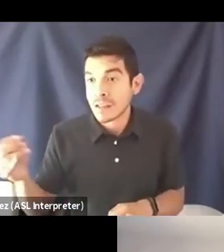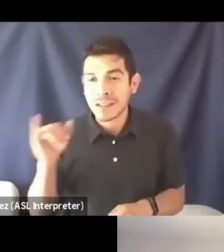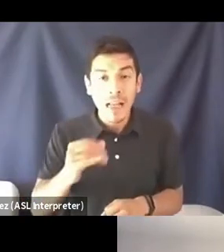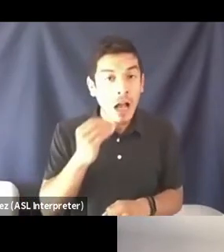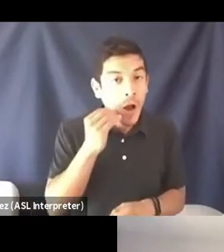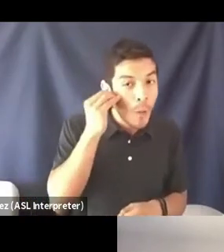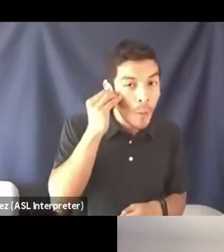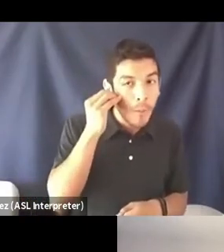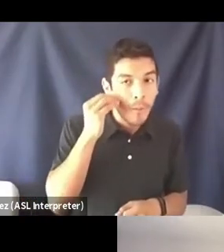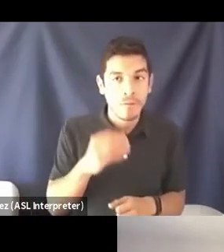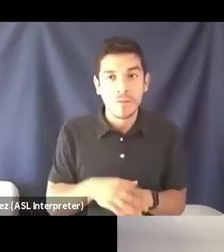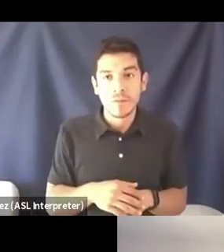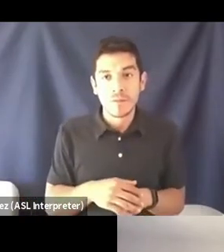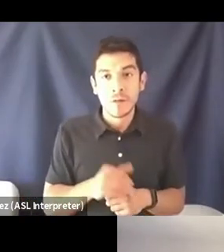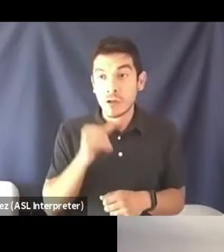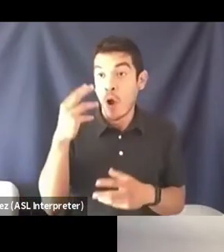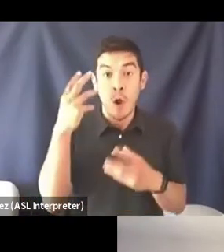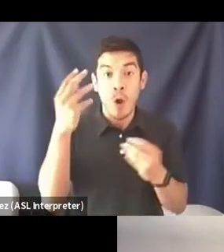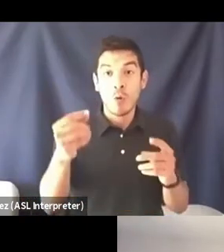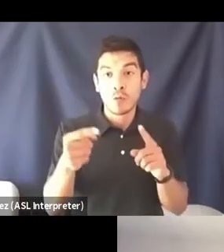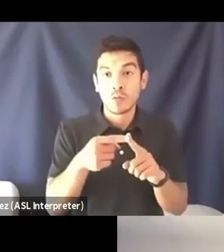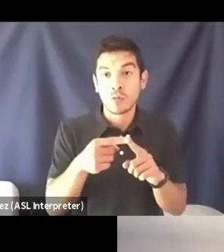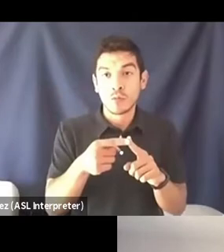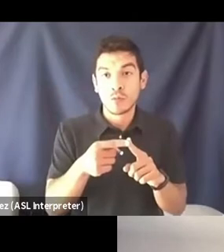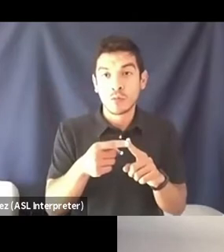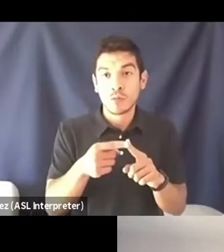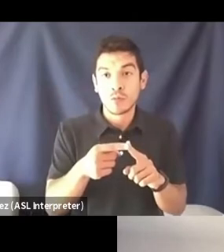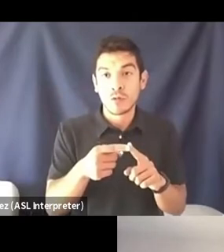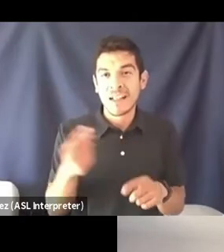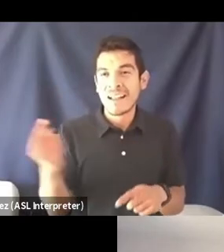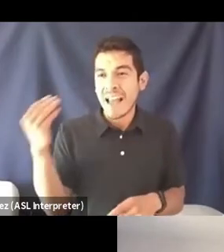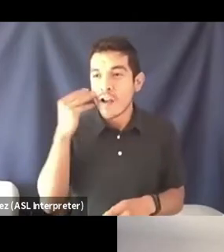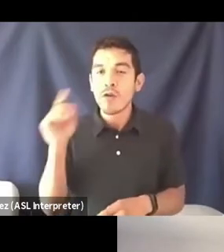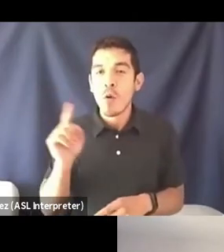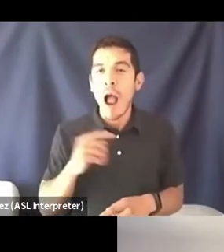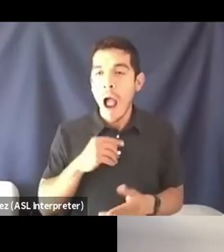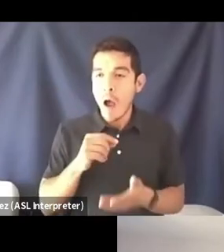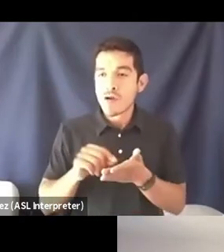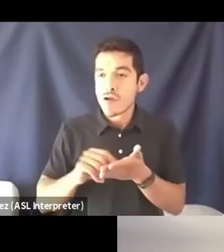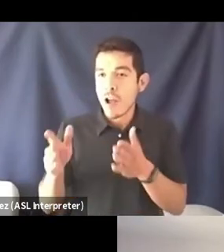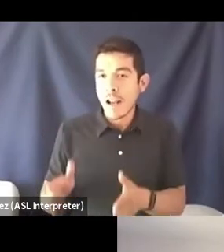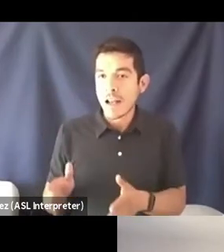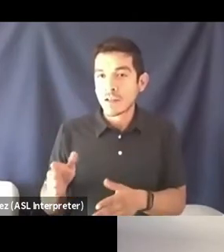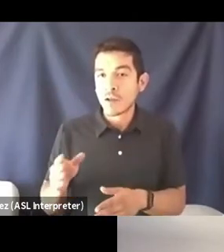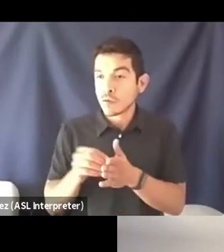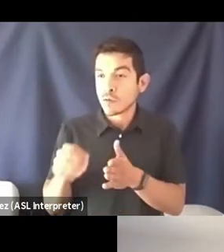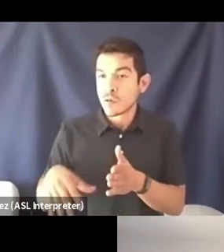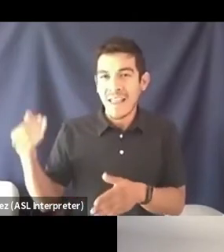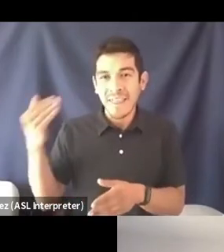or don't go down to Urbana-Champaign. They knew I was a journalism students that something I would probably do.